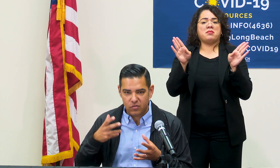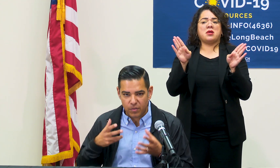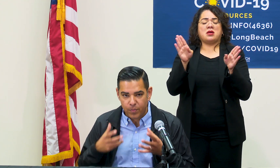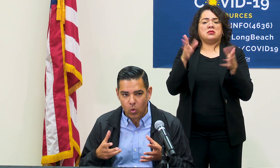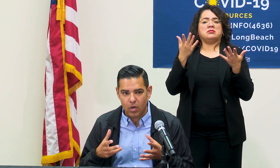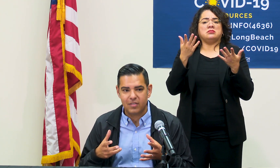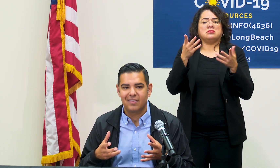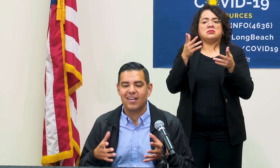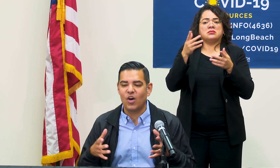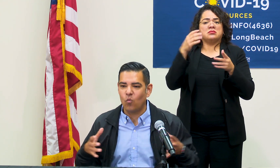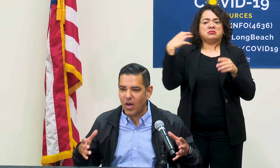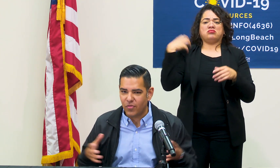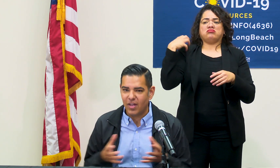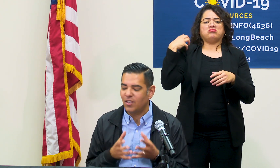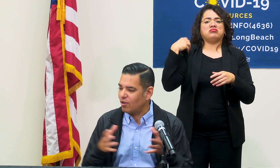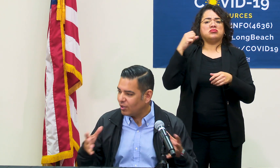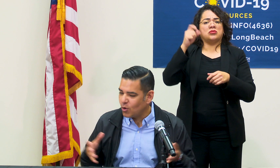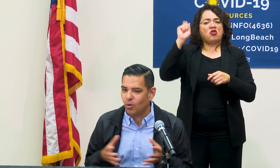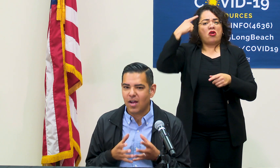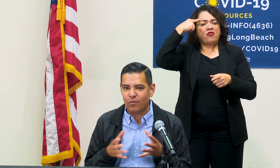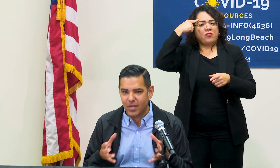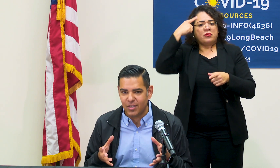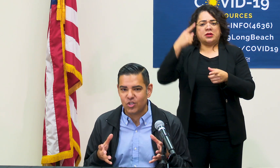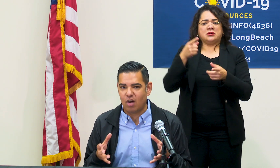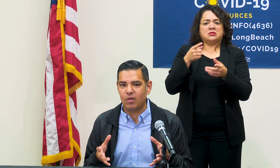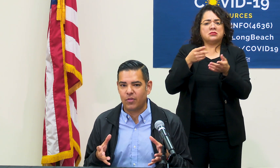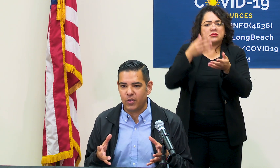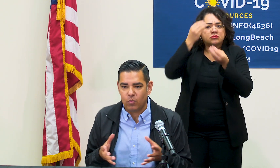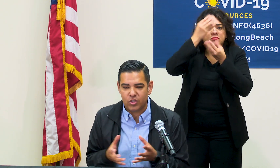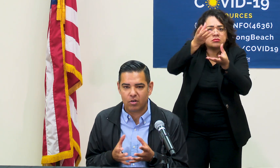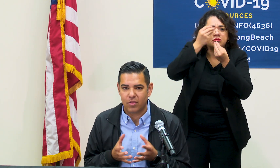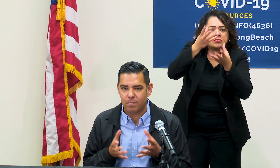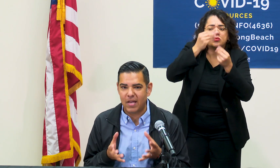support what your local government is sharing with you. We're sharing the best